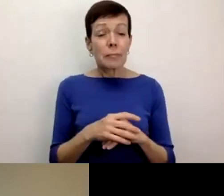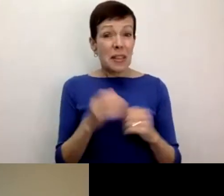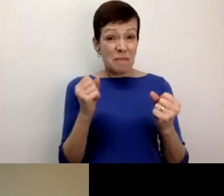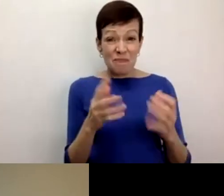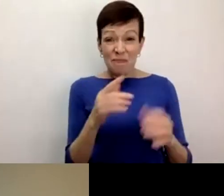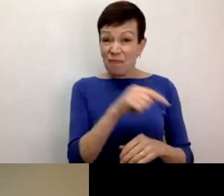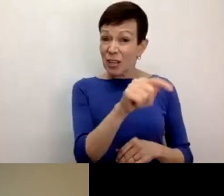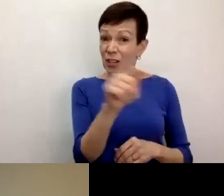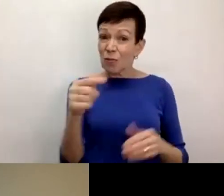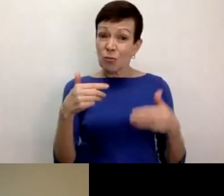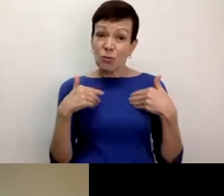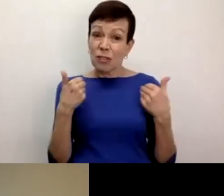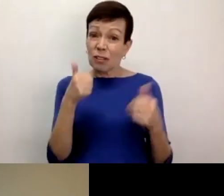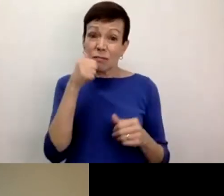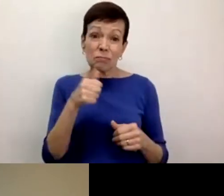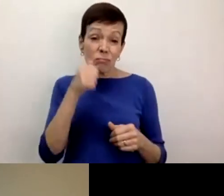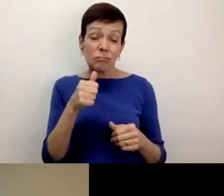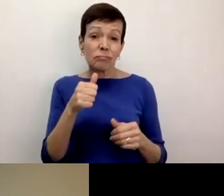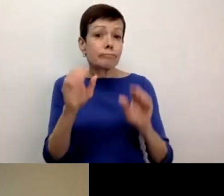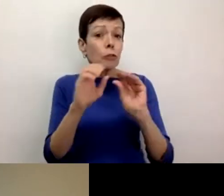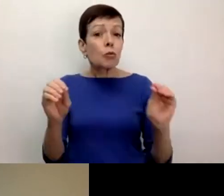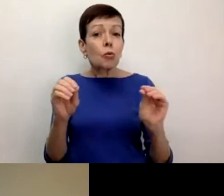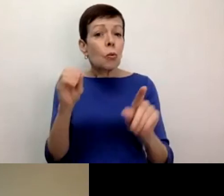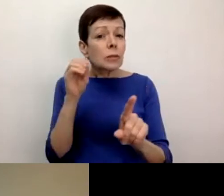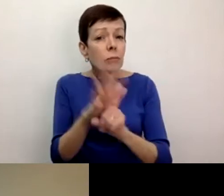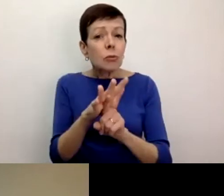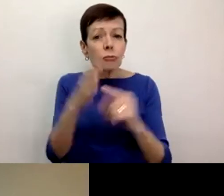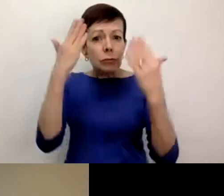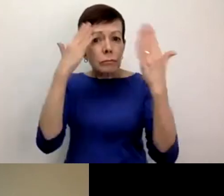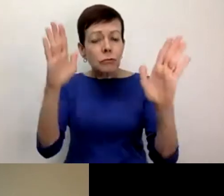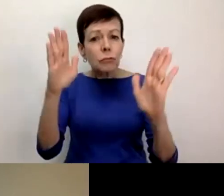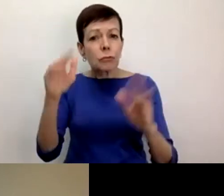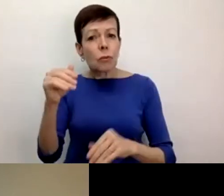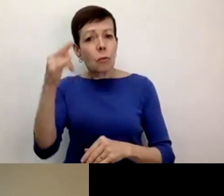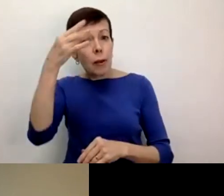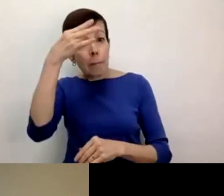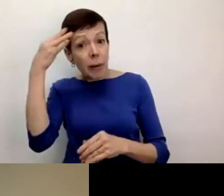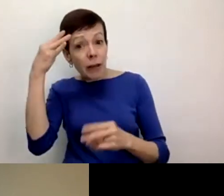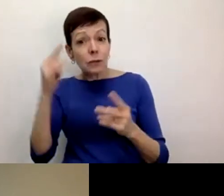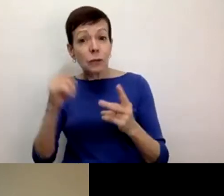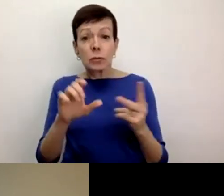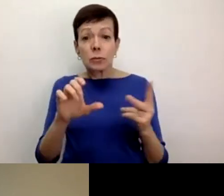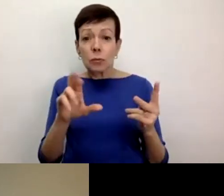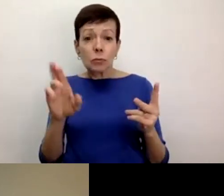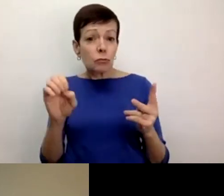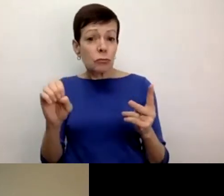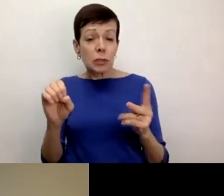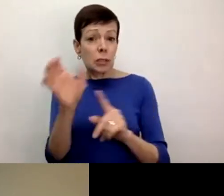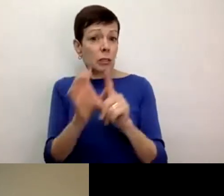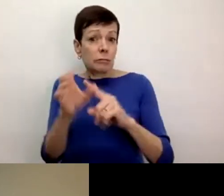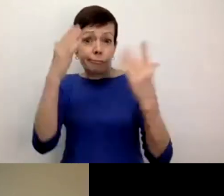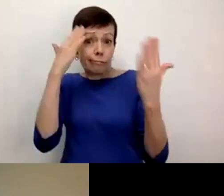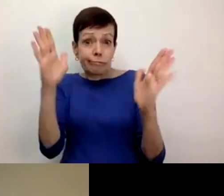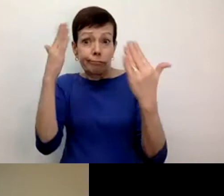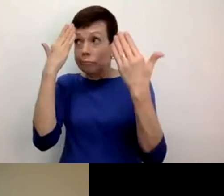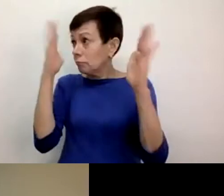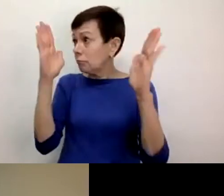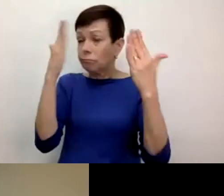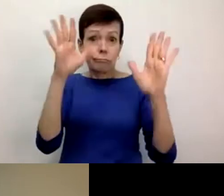to Blackfoot culture, or Cree culture, or any Indigenous, traditional indigenous knowledge